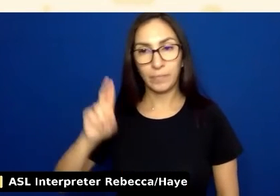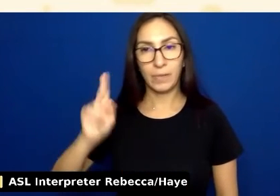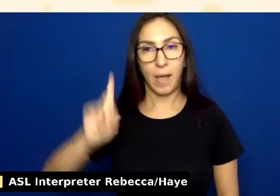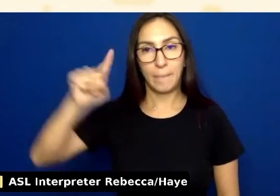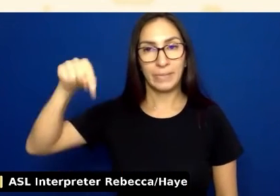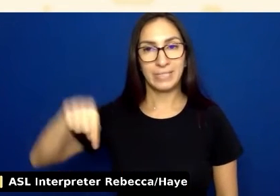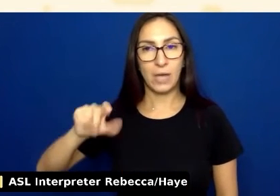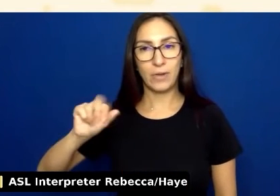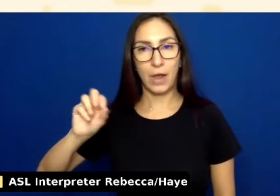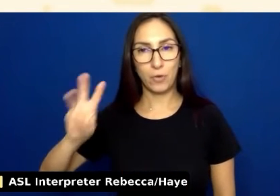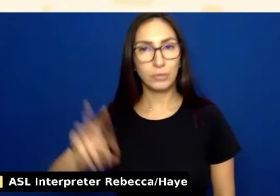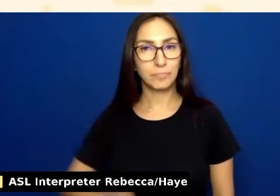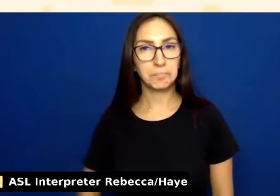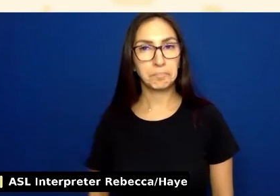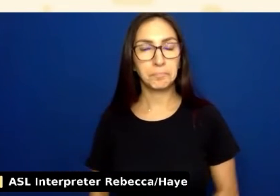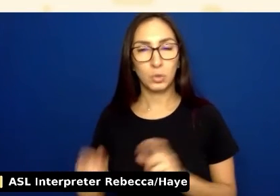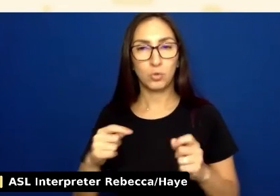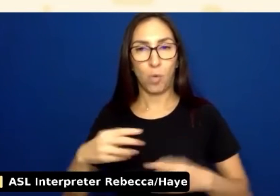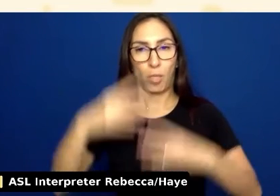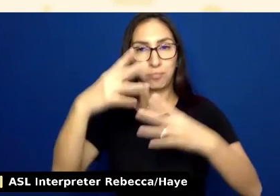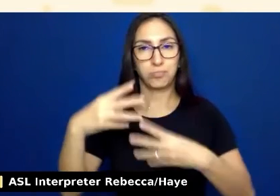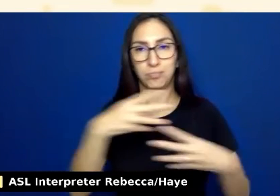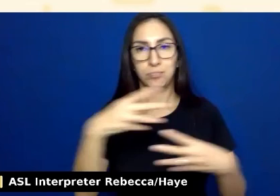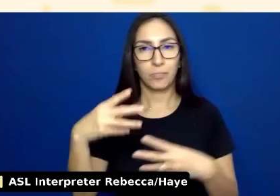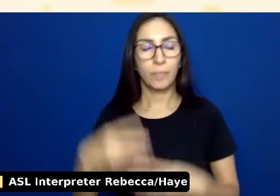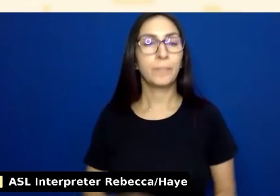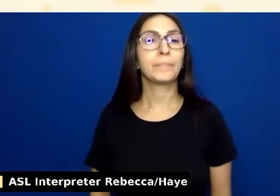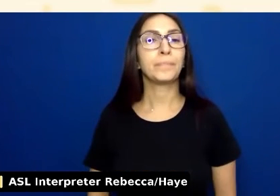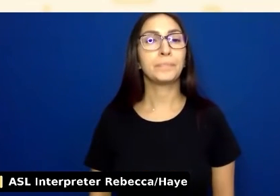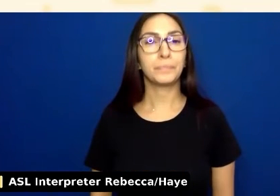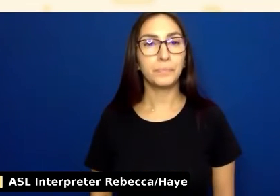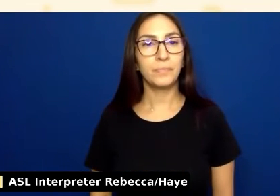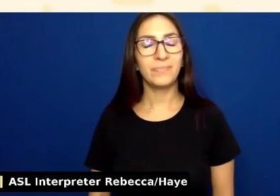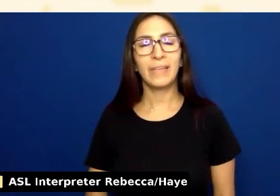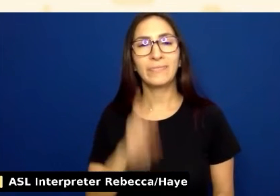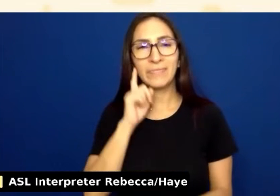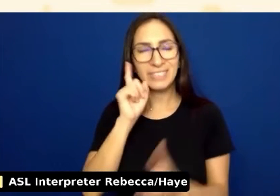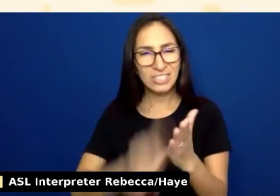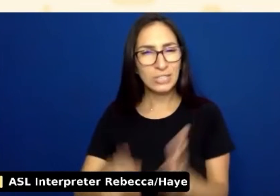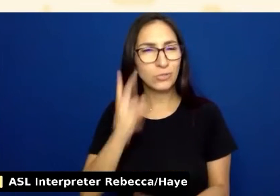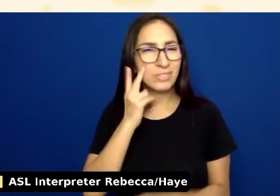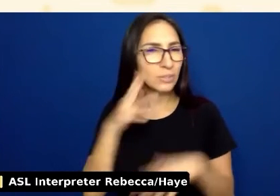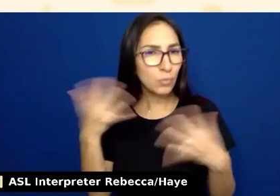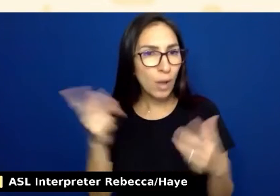What else will you check for? Yes, you will check all the content and functionality,